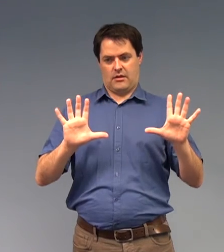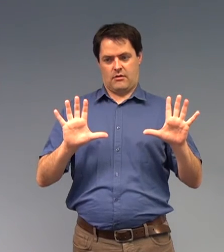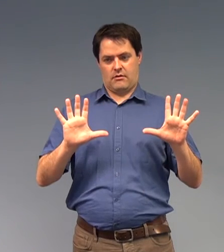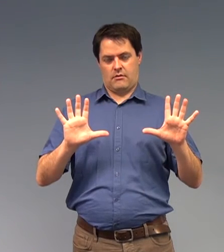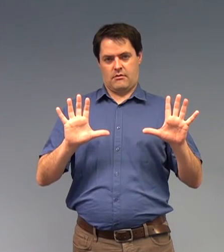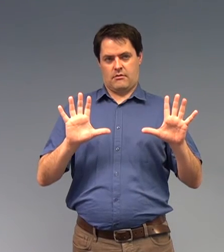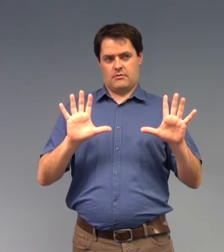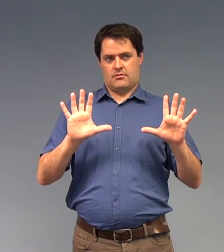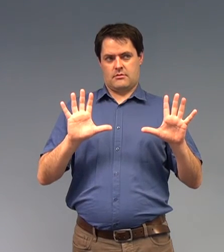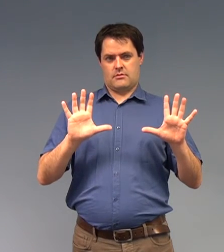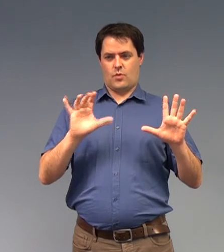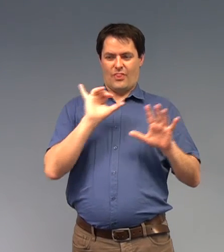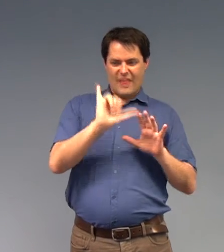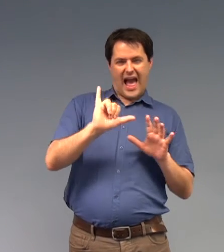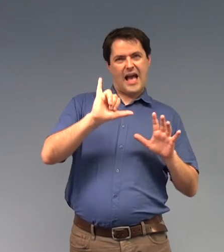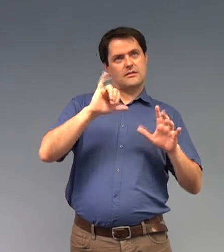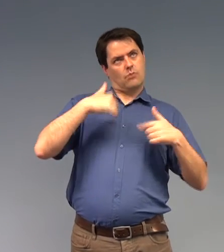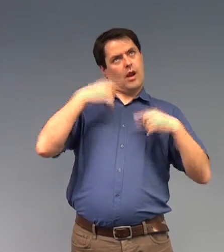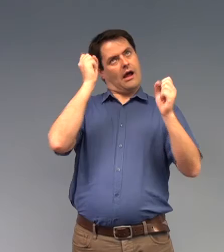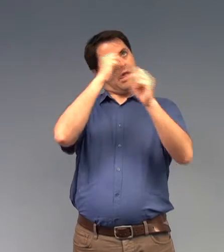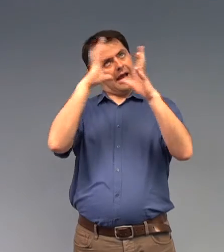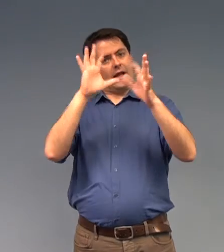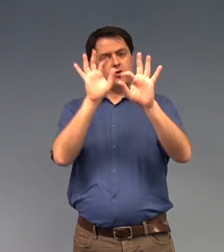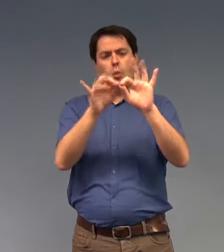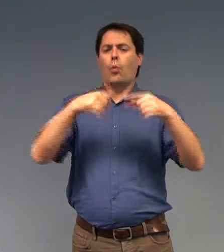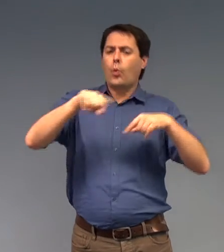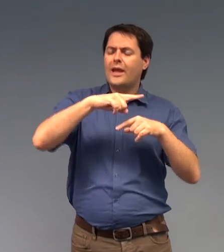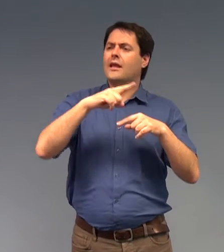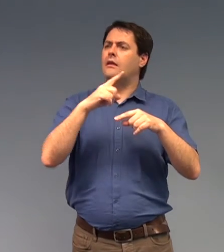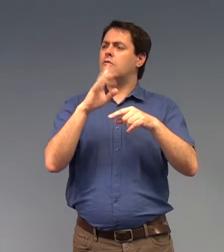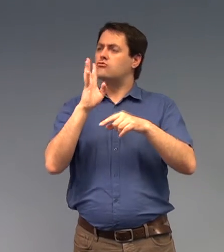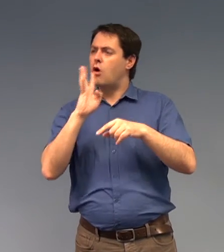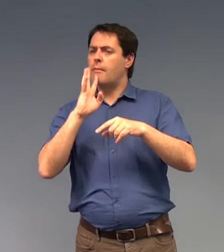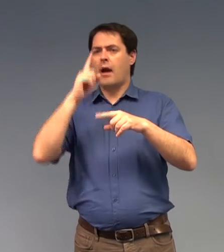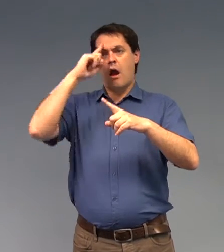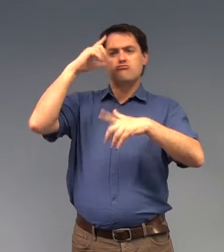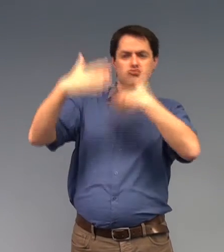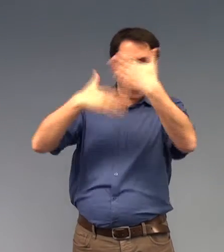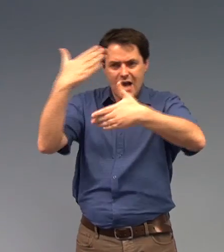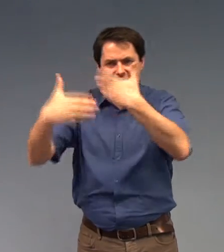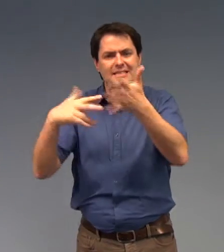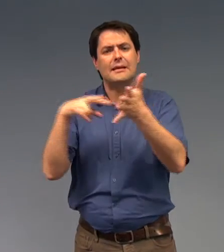I understand what that means. It's a very clear use of English for me.